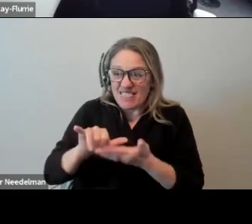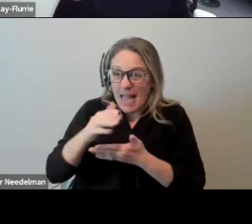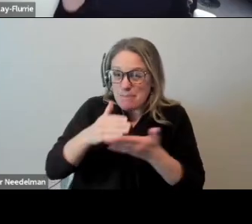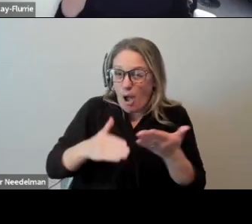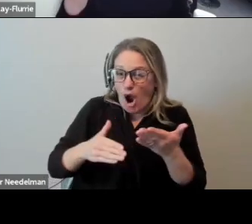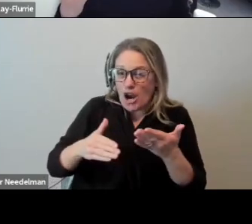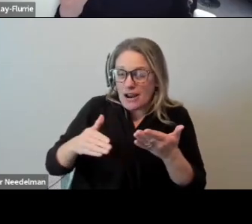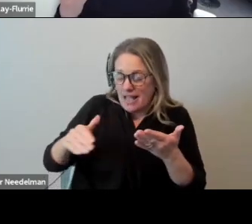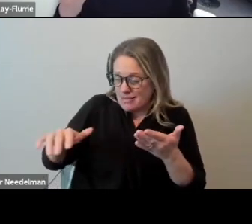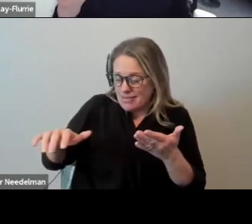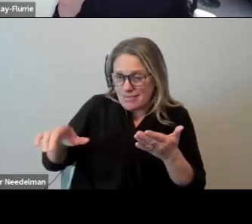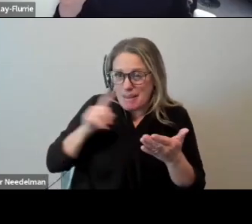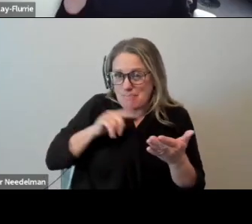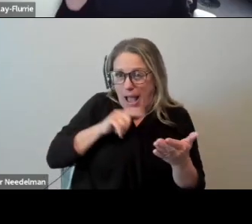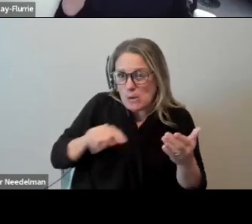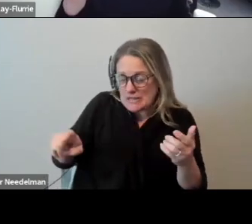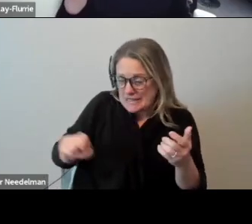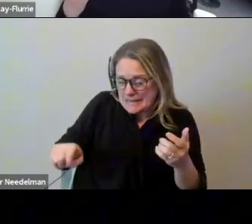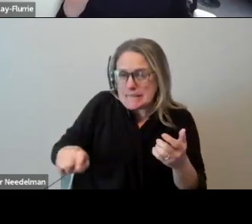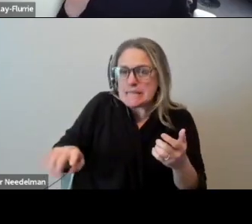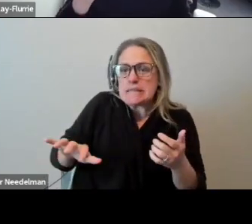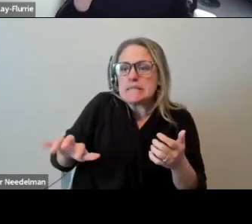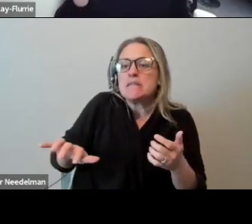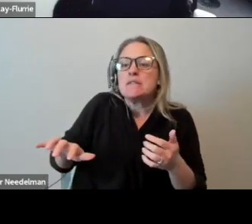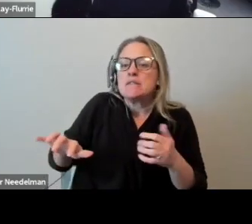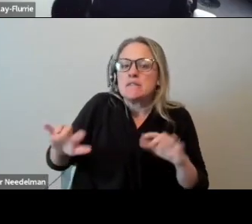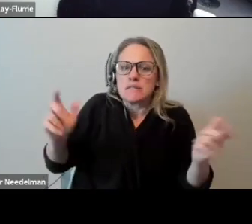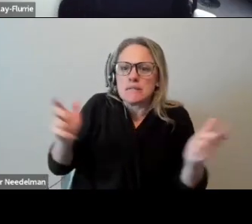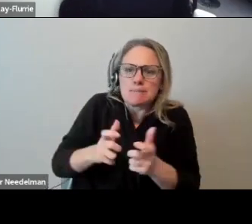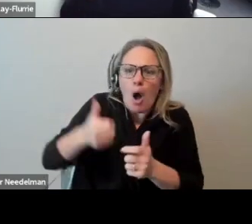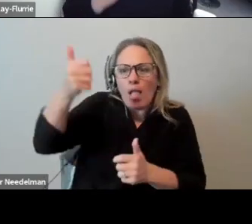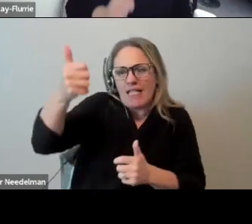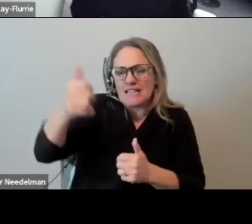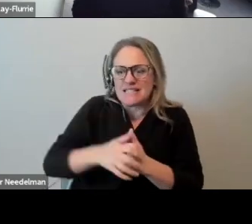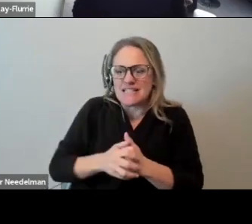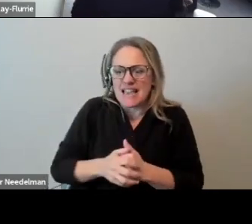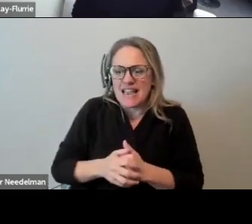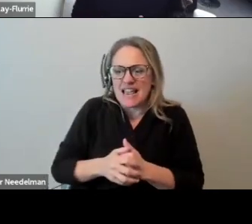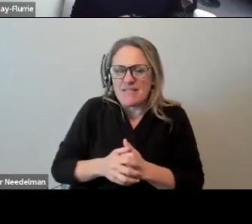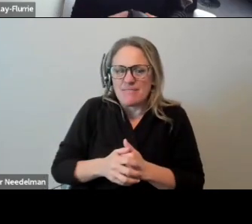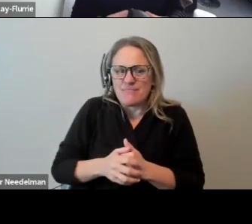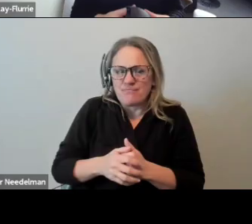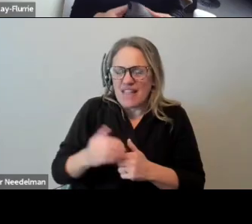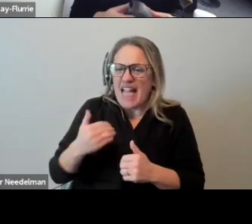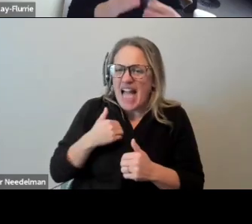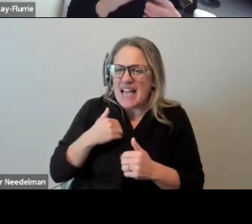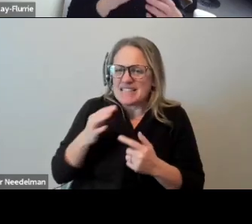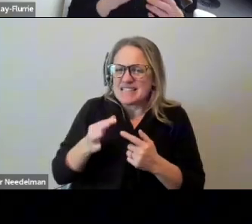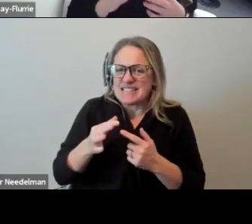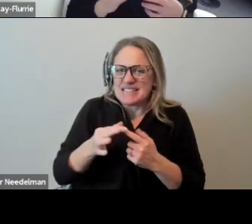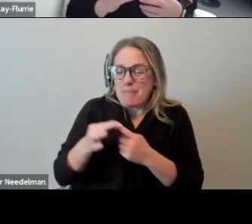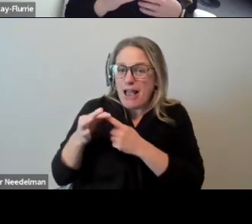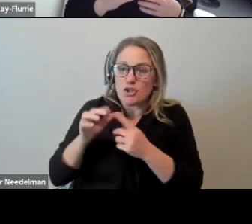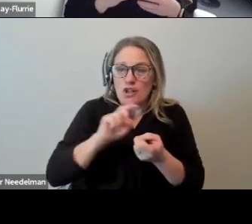It is the smallest mouse that Microsoft has ever produced, has a little thing that kicks off the back and then you can add tails to it.